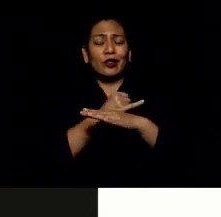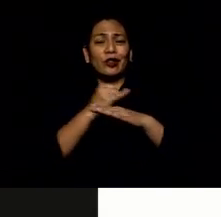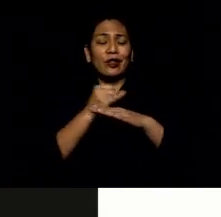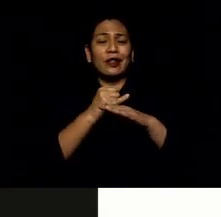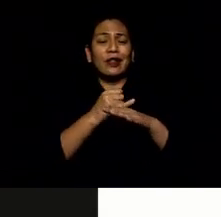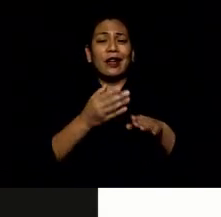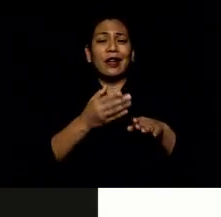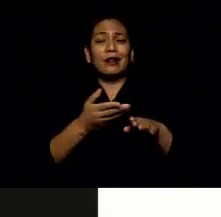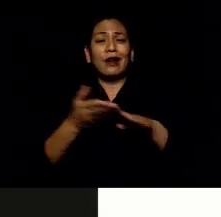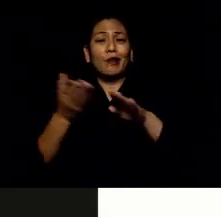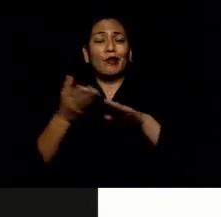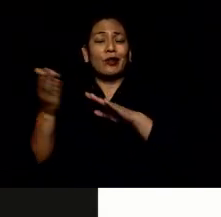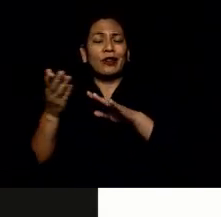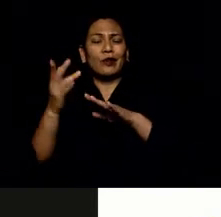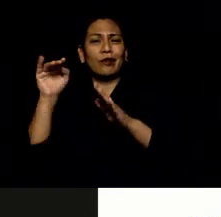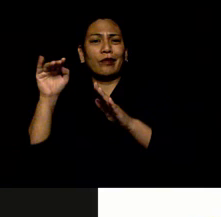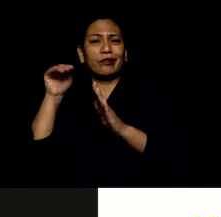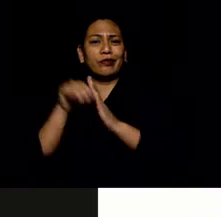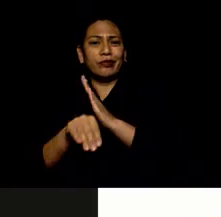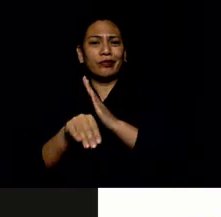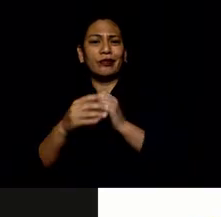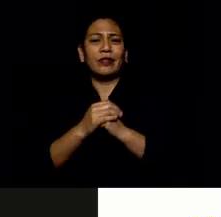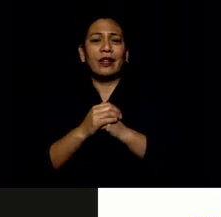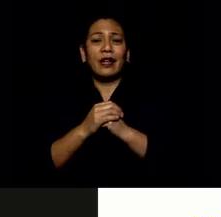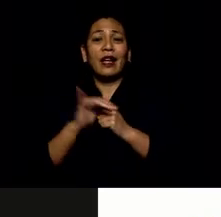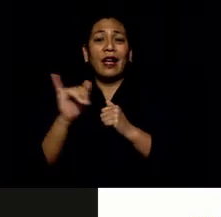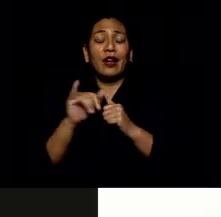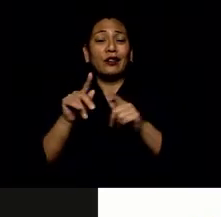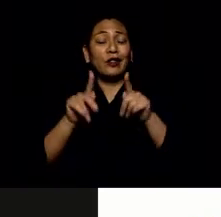after that population starts to fall.